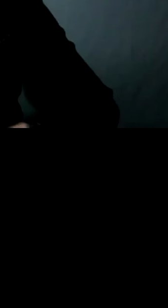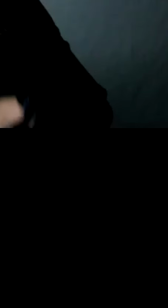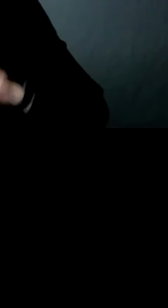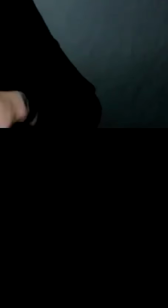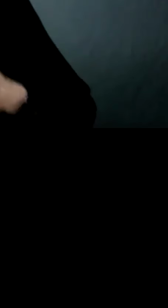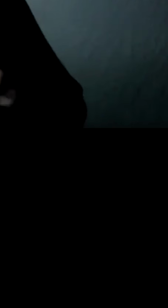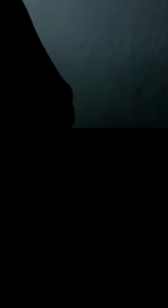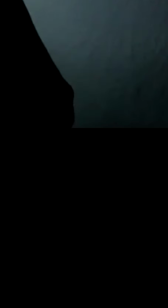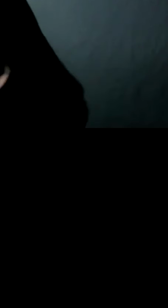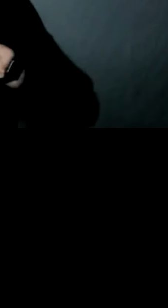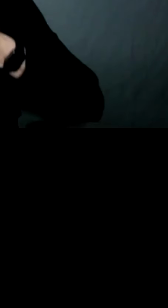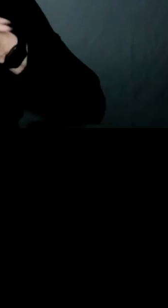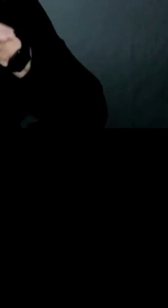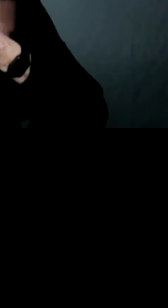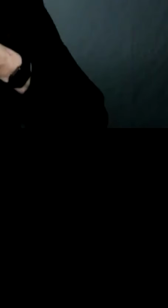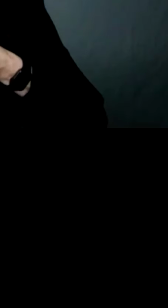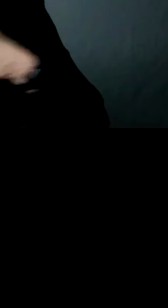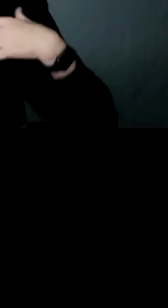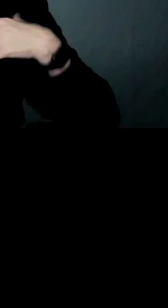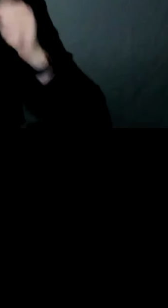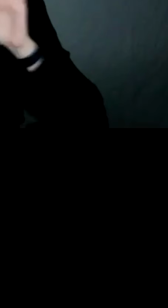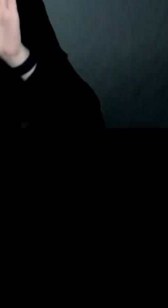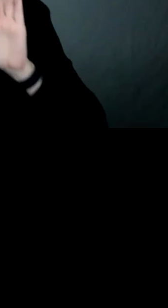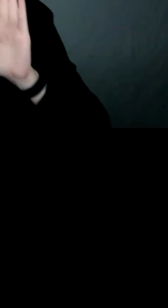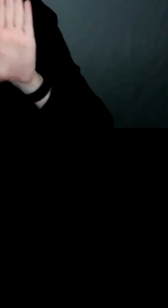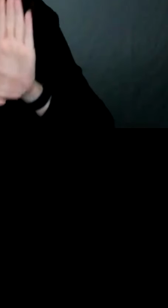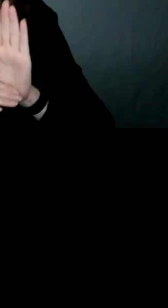that? We do still follow